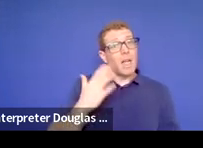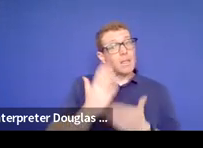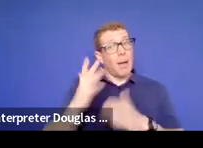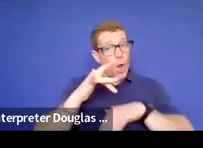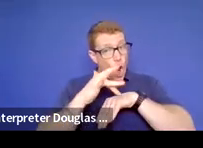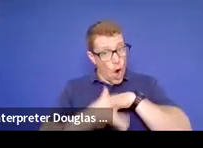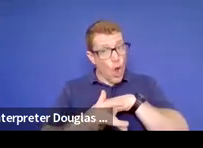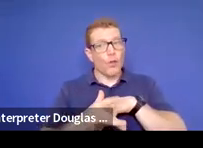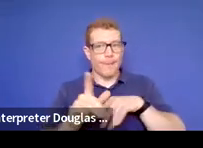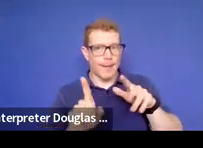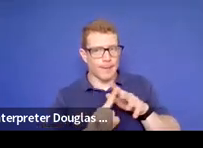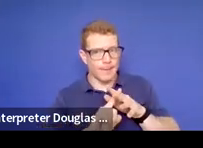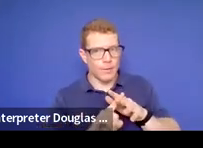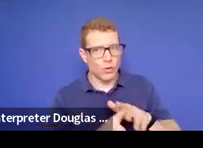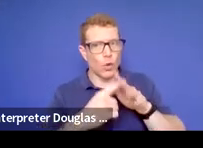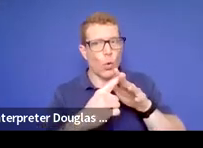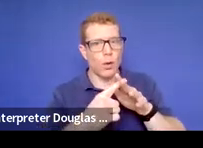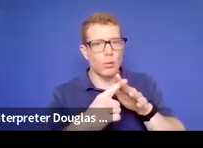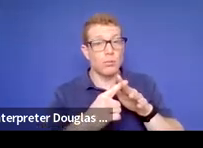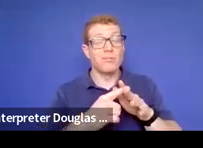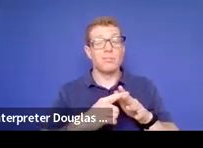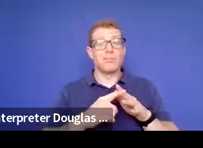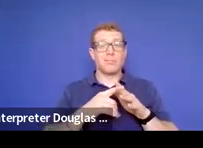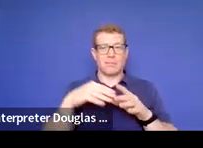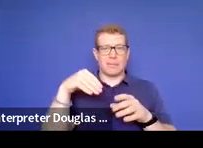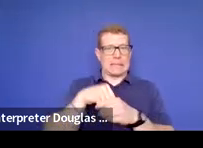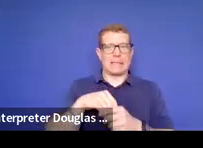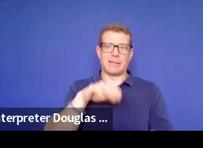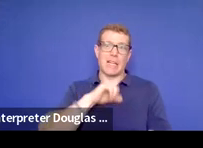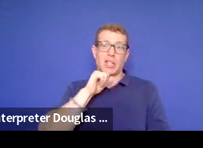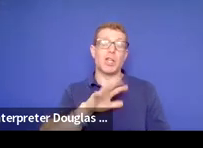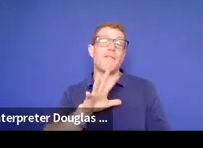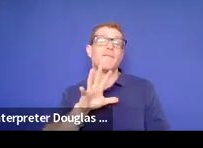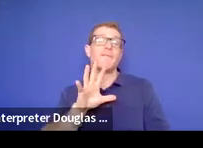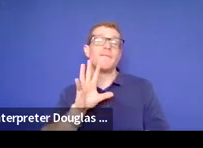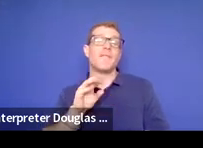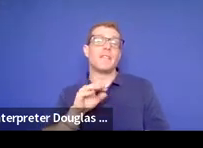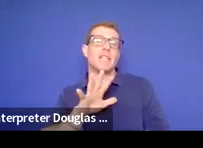Talking about the doctor this year about brain health. Okay, So I would tell you I